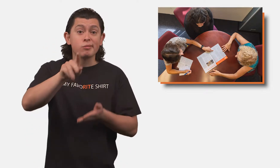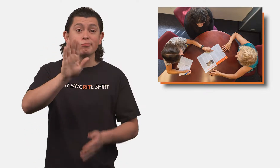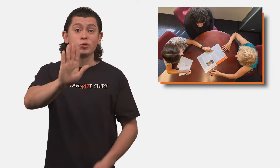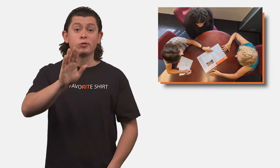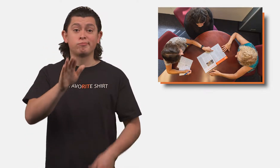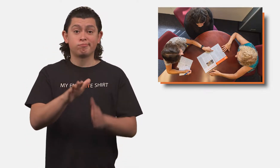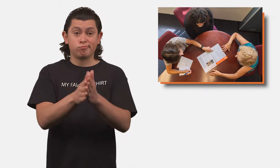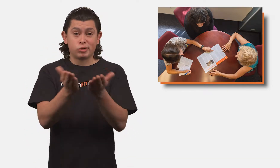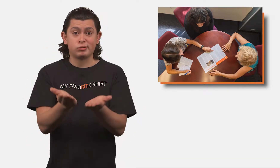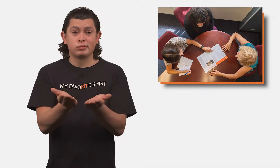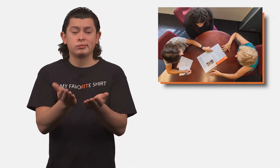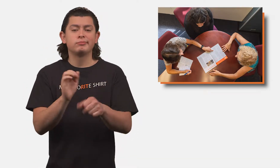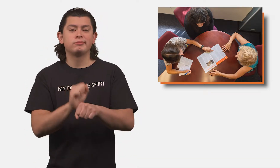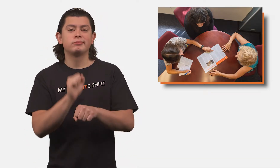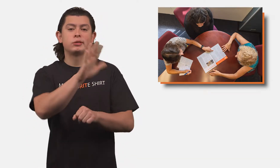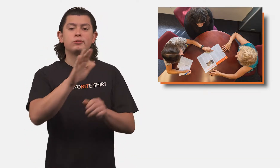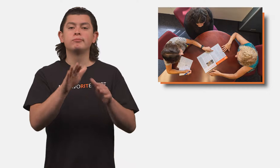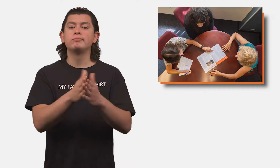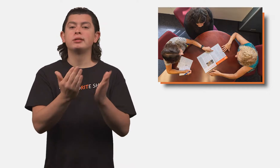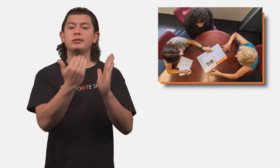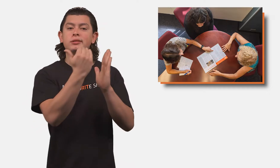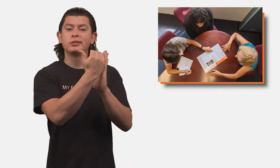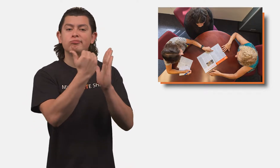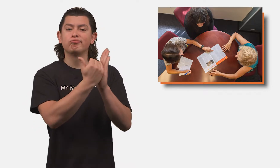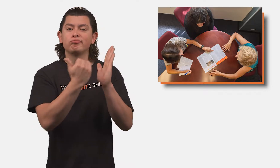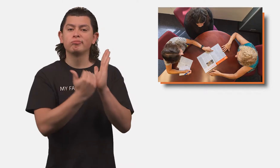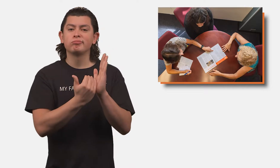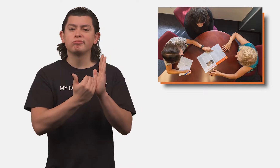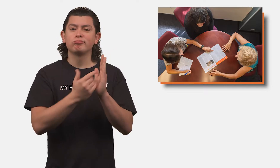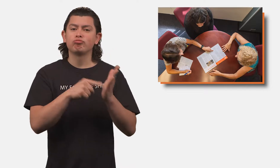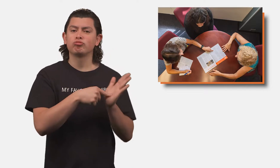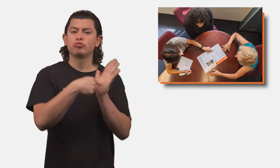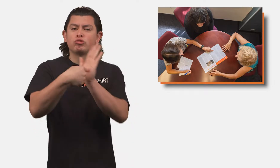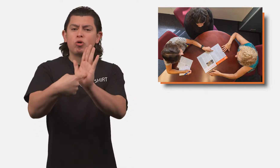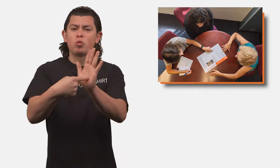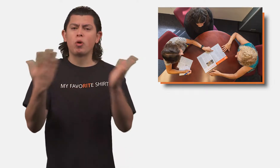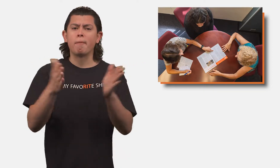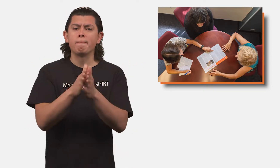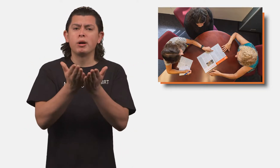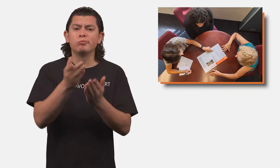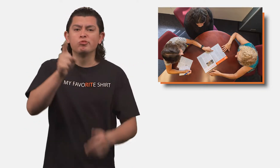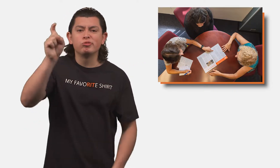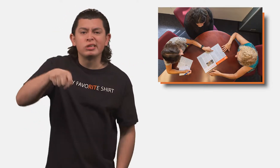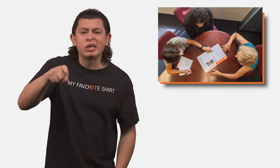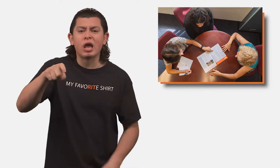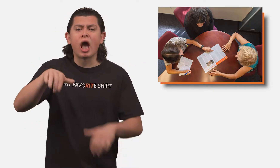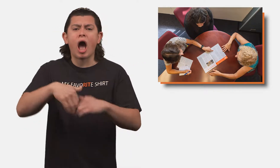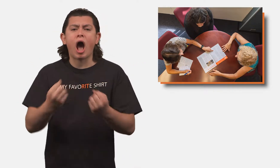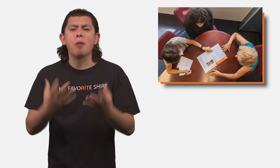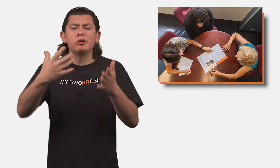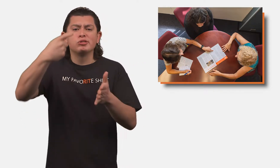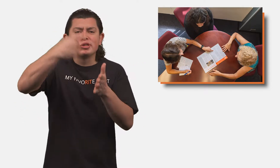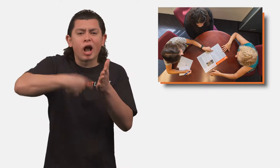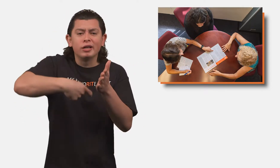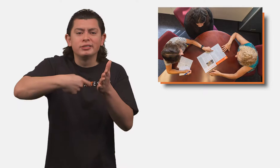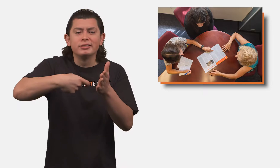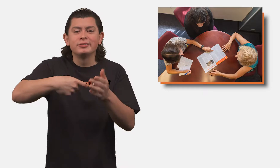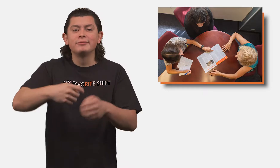IF VR IS HELPING PAY FOR YOUR TEXTBOOKS, SEND THEM A BOOKLIST THAT SHOWS WHAT BOOKS YOU NEED